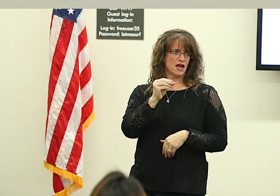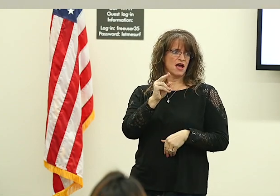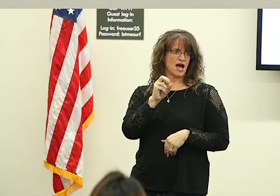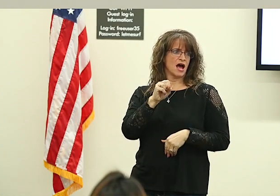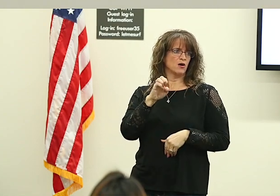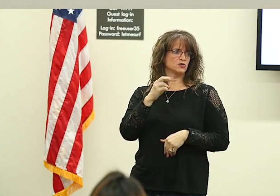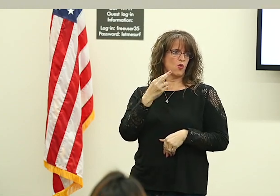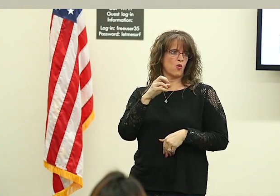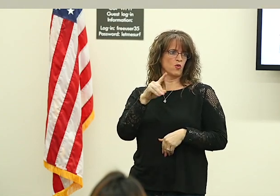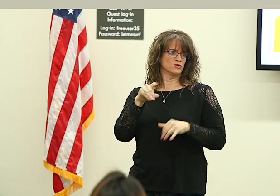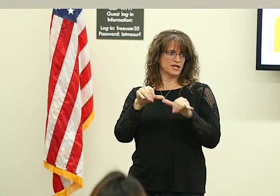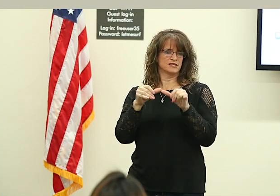let me go back to it.